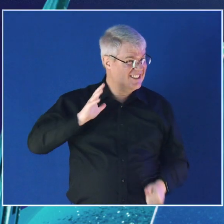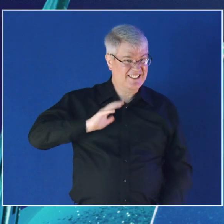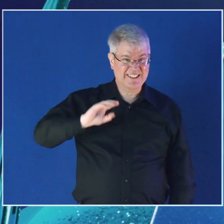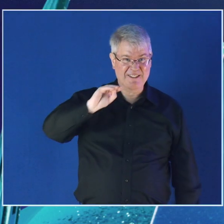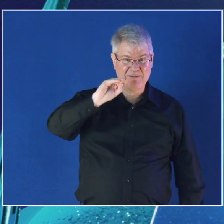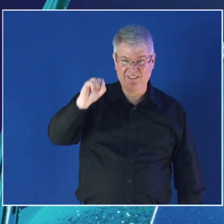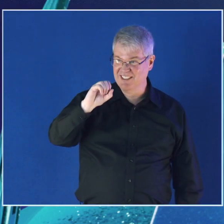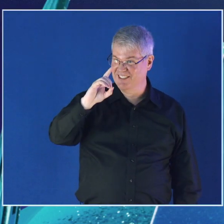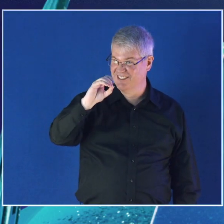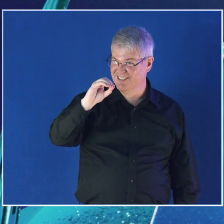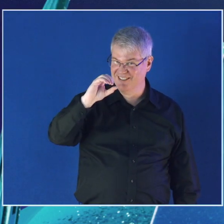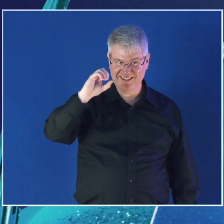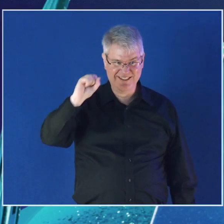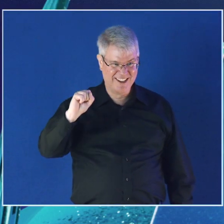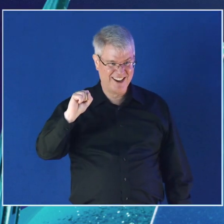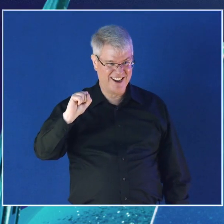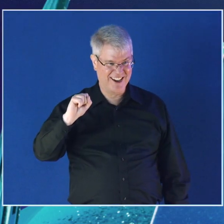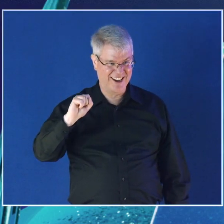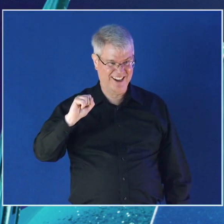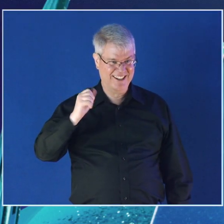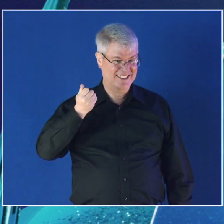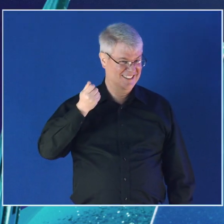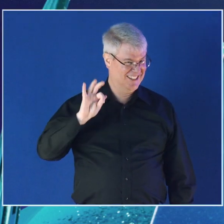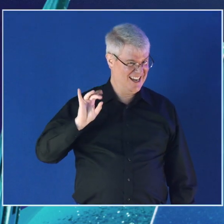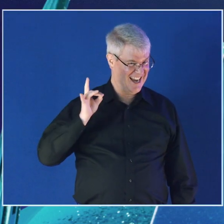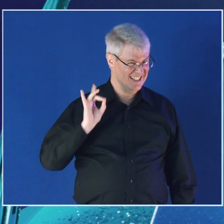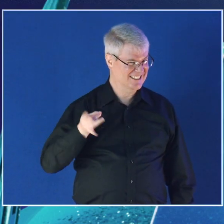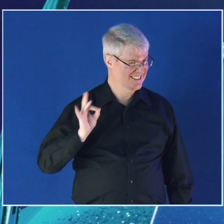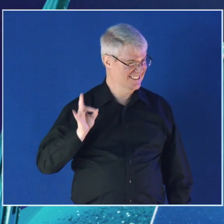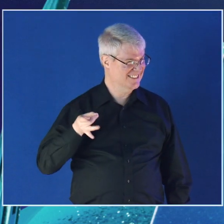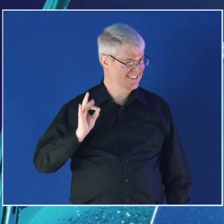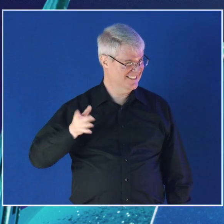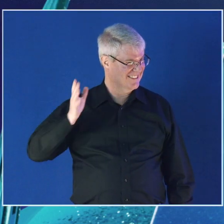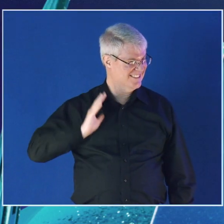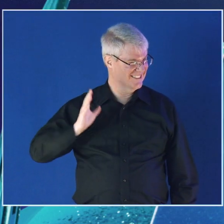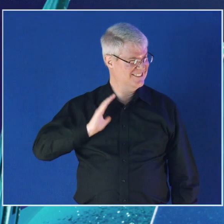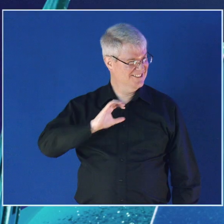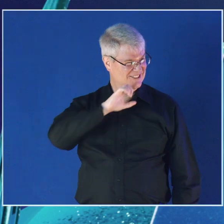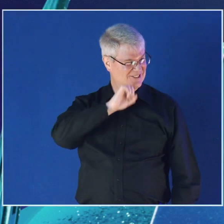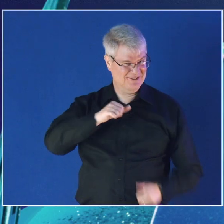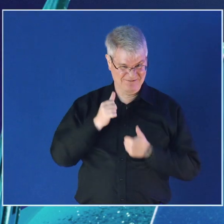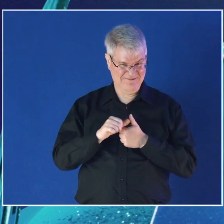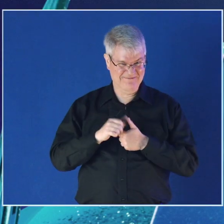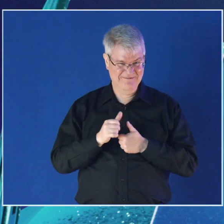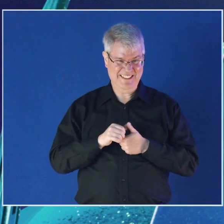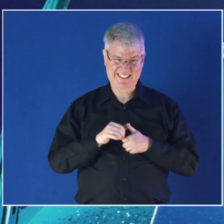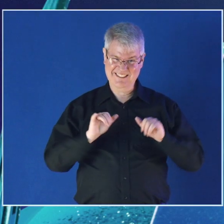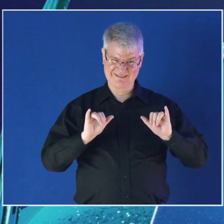that will admit remembering DOS that long ago. What I'm going to do here is simply,